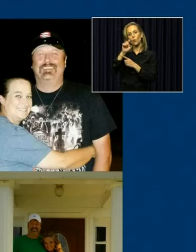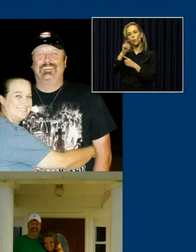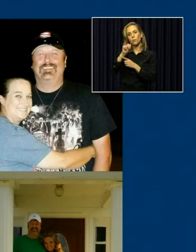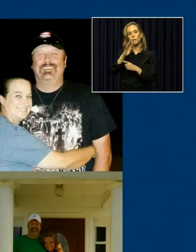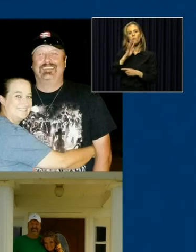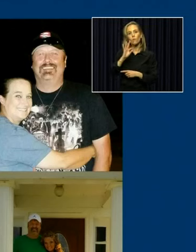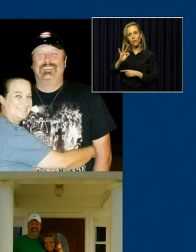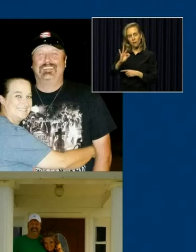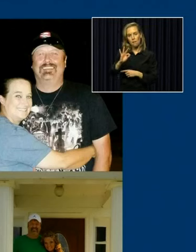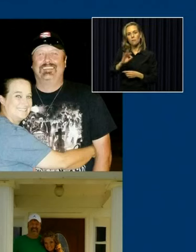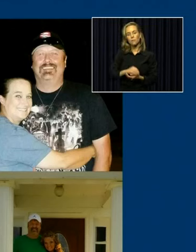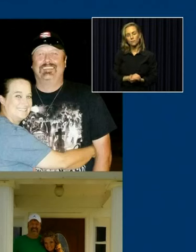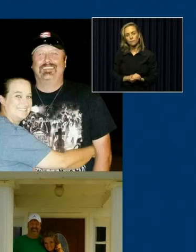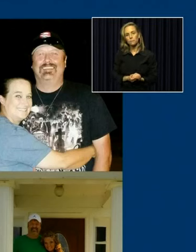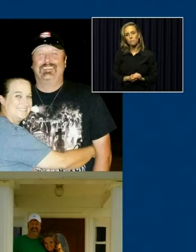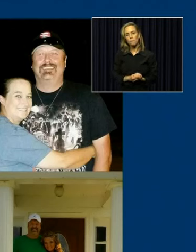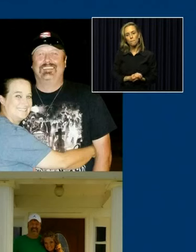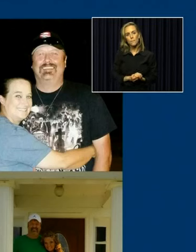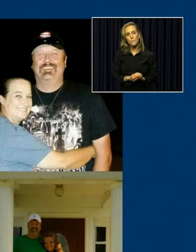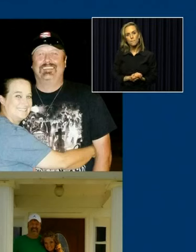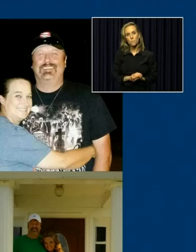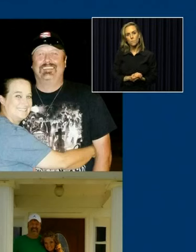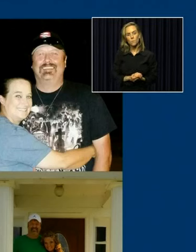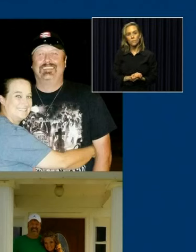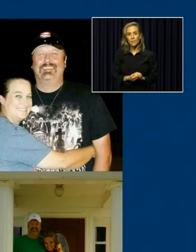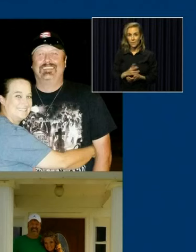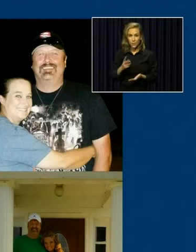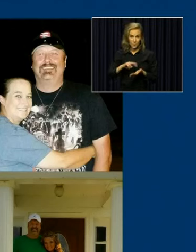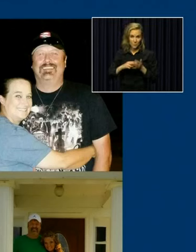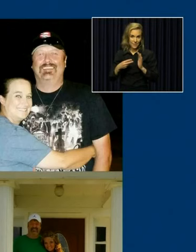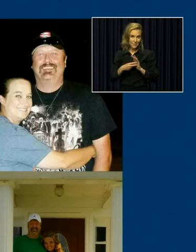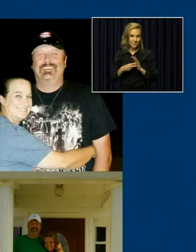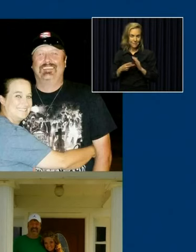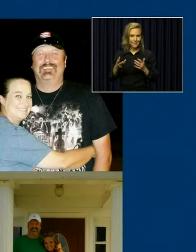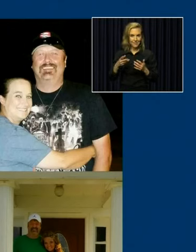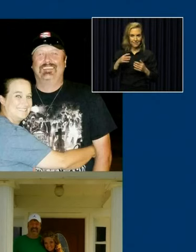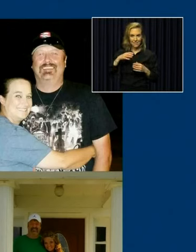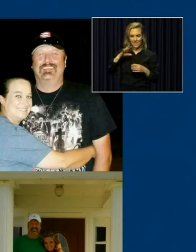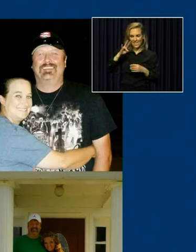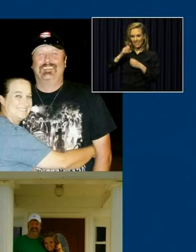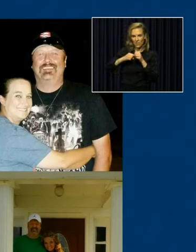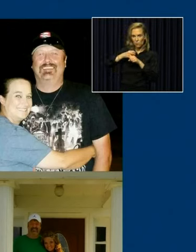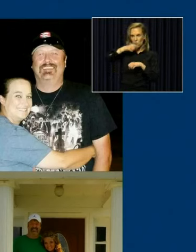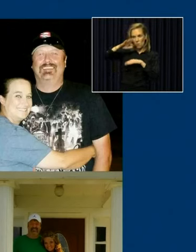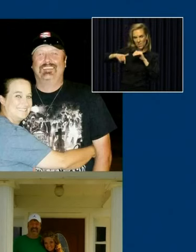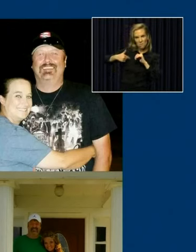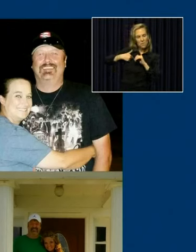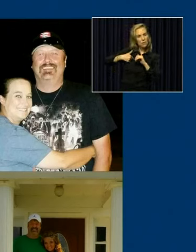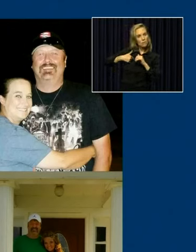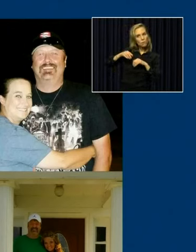THERE'S GOING TO BE MORE. AND THERE'S GOING TO BE A NUMBER